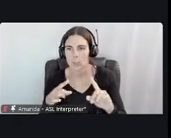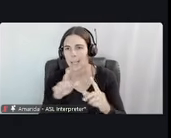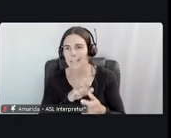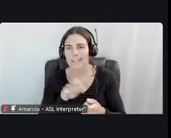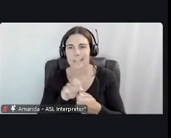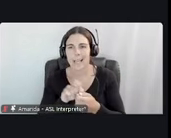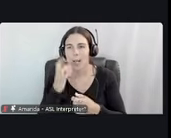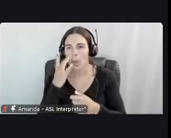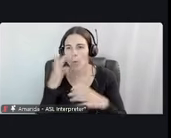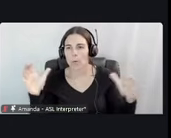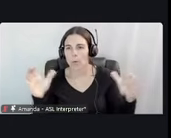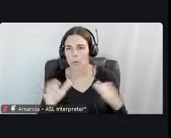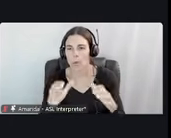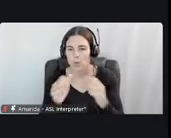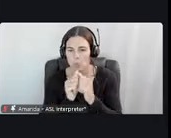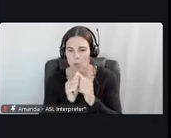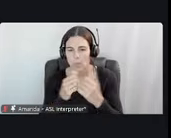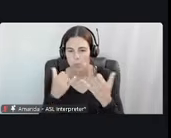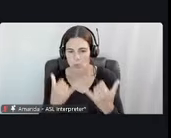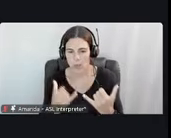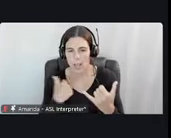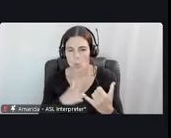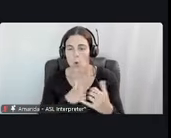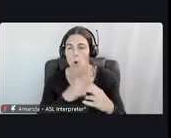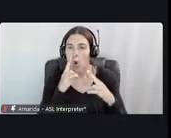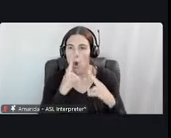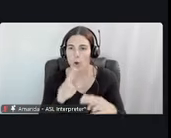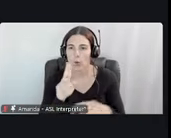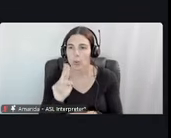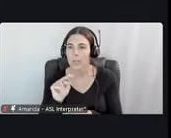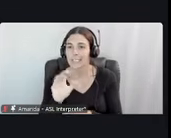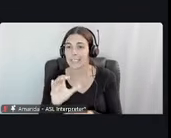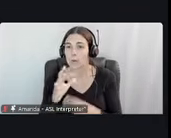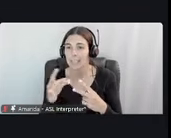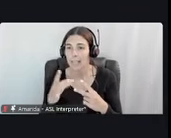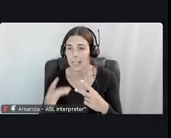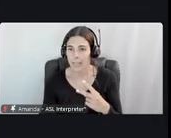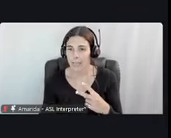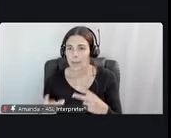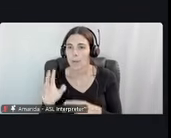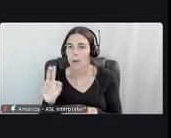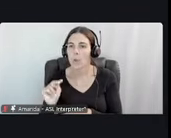today. We're honored that UNCC Health was selected uh by the North Carolina Department of Health and